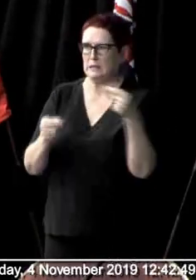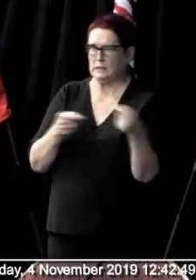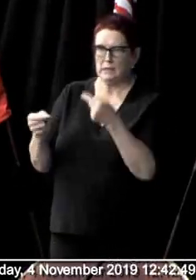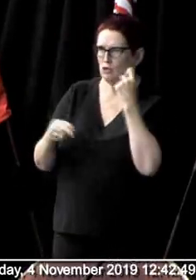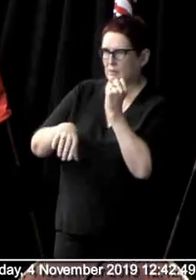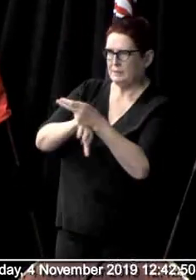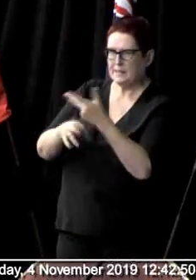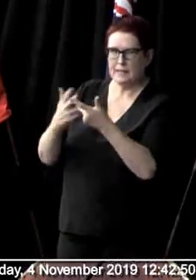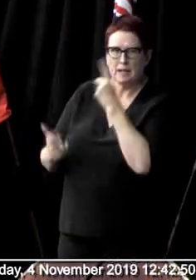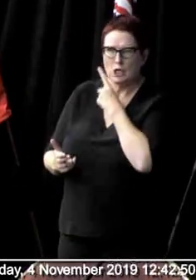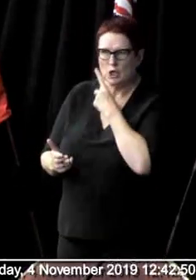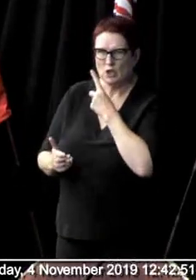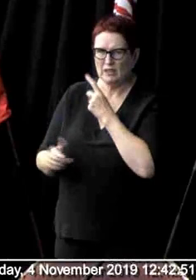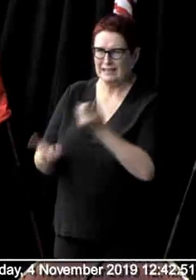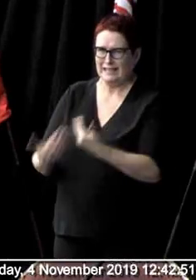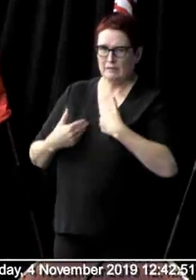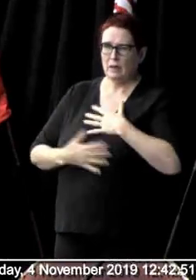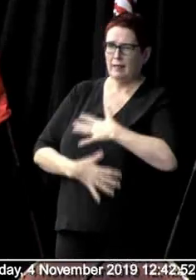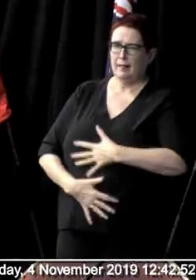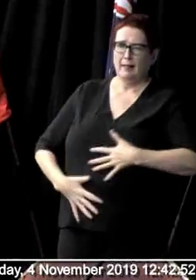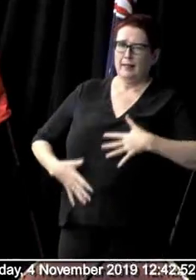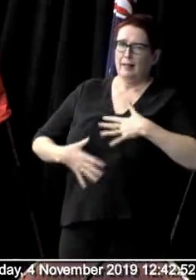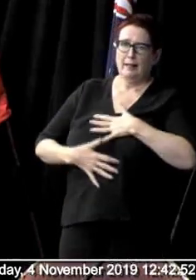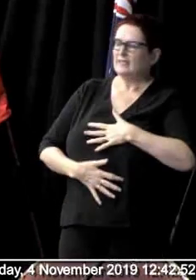Got a sick feeling in the stomach and withdrew our enrolment which had been